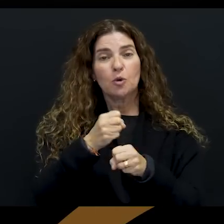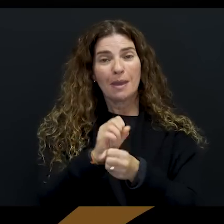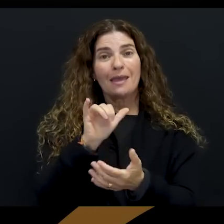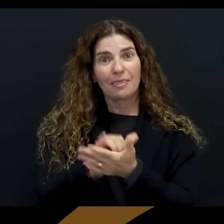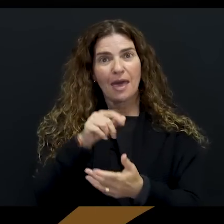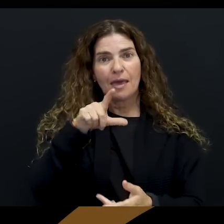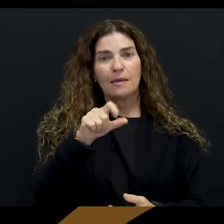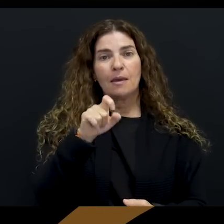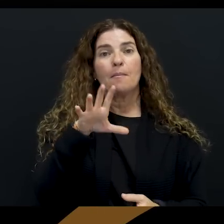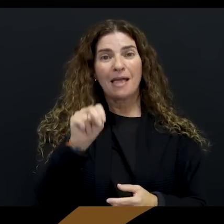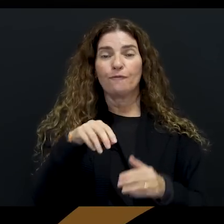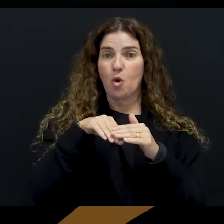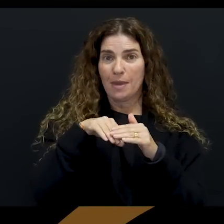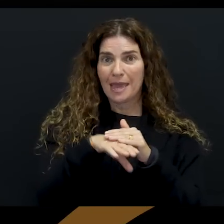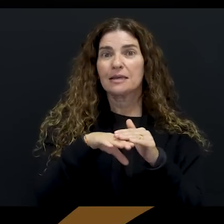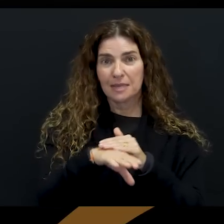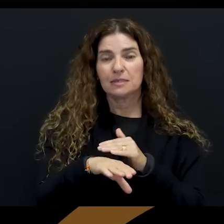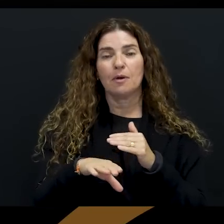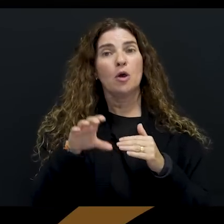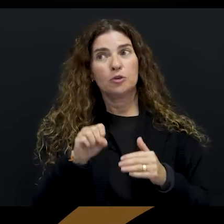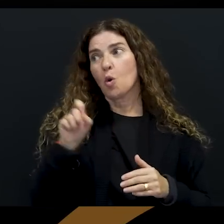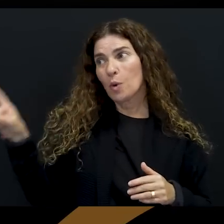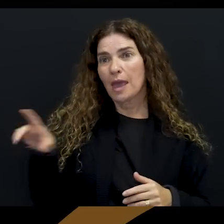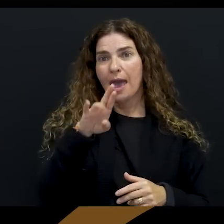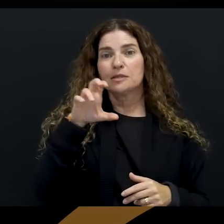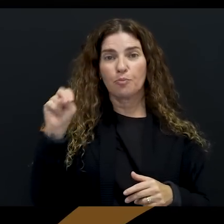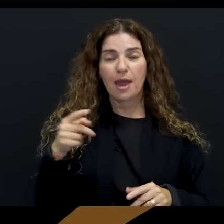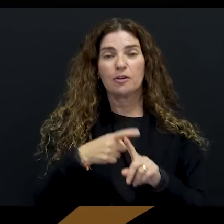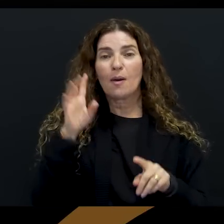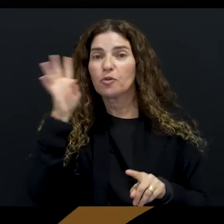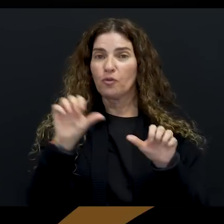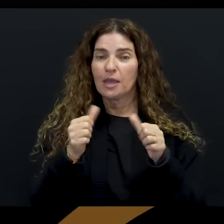We turned to Brian Williams at the creative agency Rival to help us take on this unique endeavor.